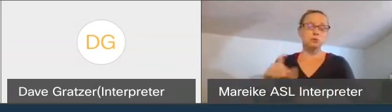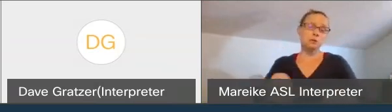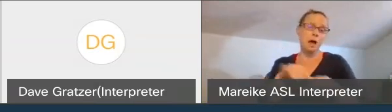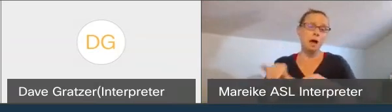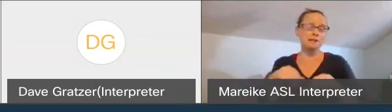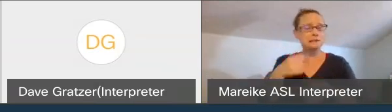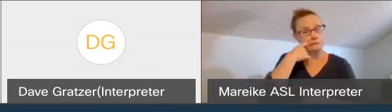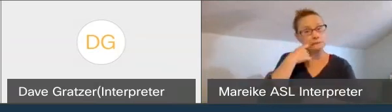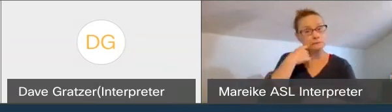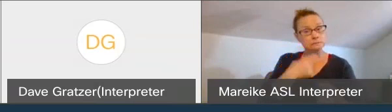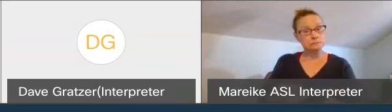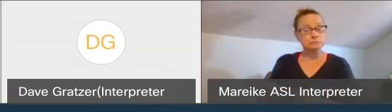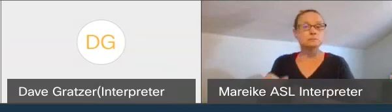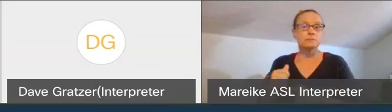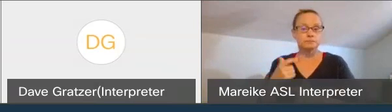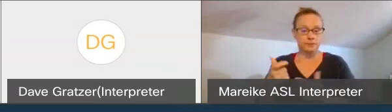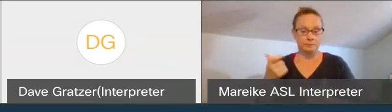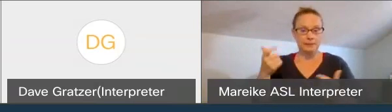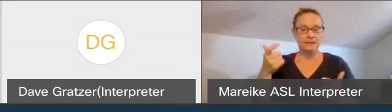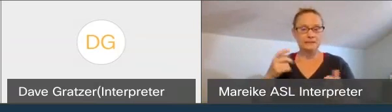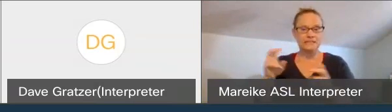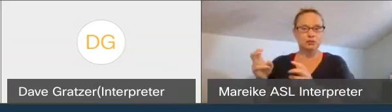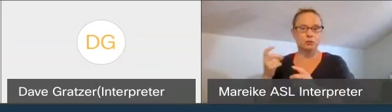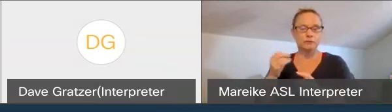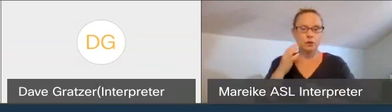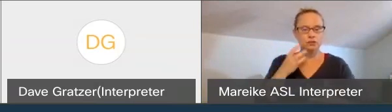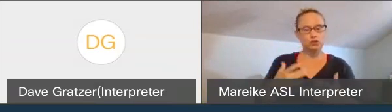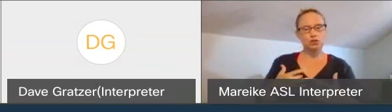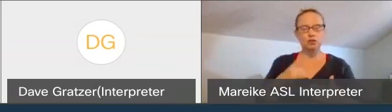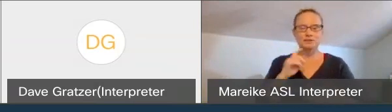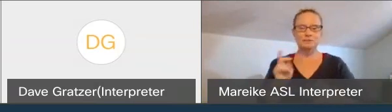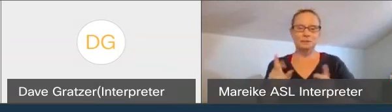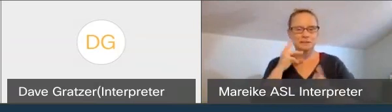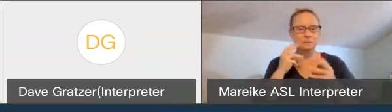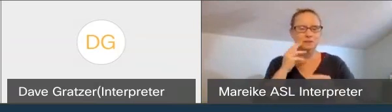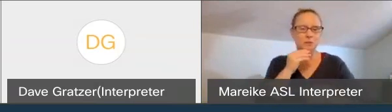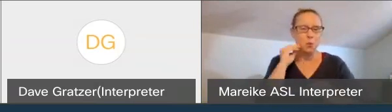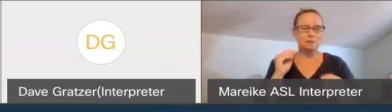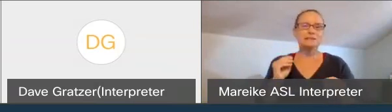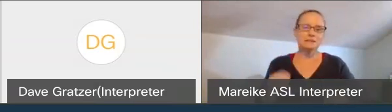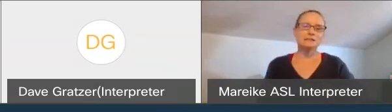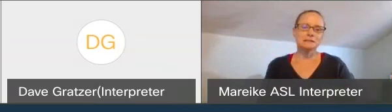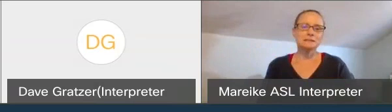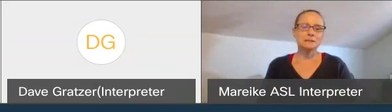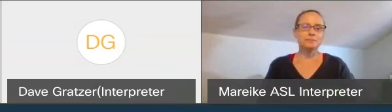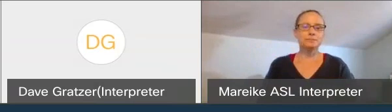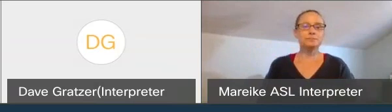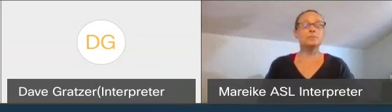the biggest, uh, issue of concern are people experiencing homelessness. The Billings City Attorney's office handles